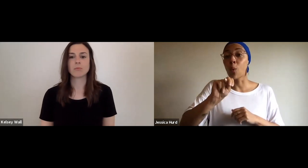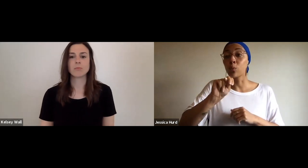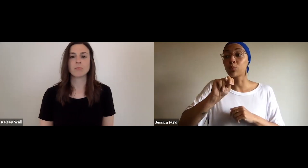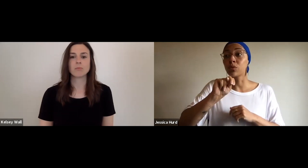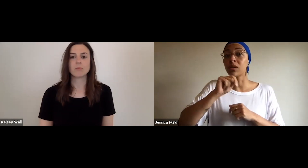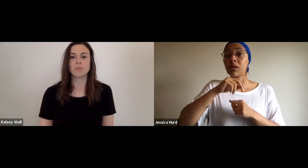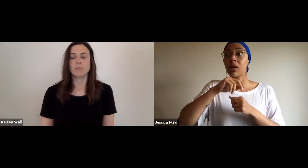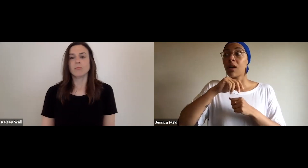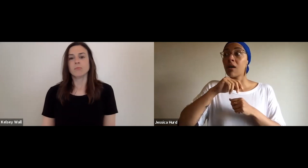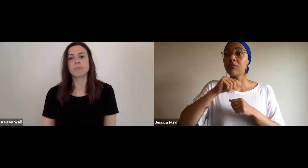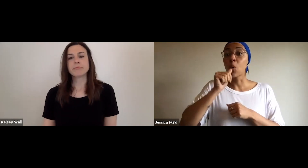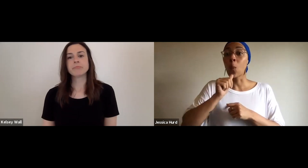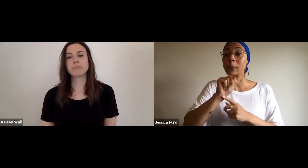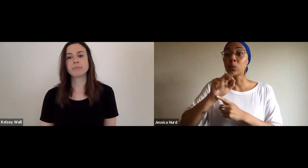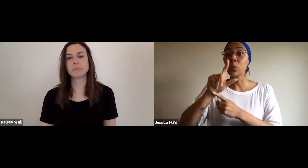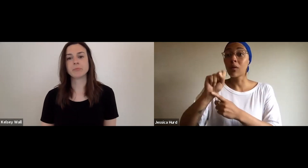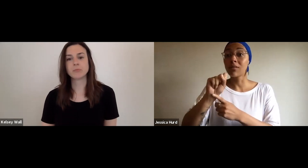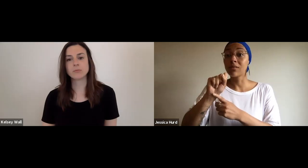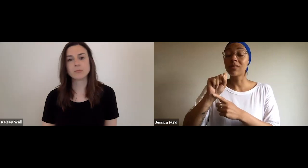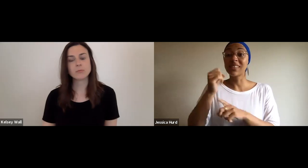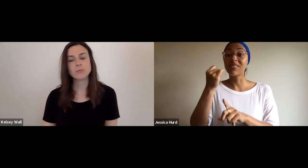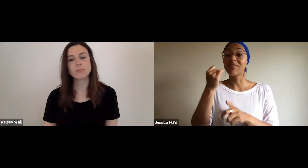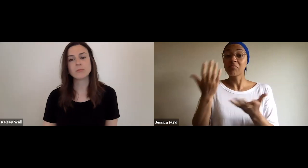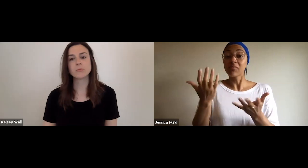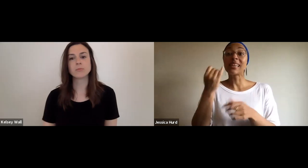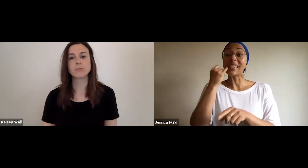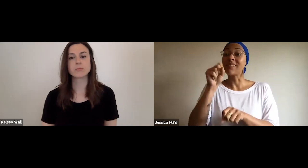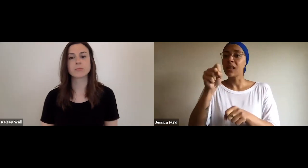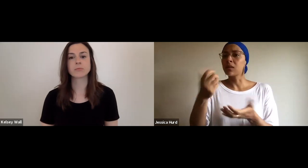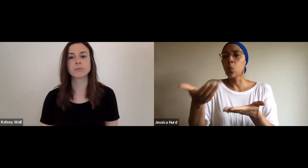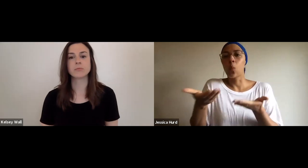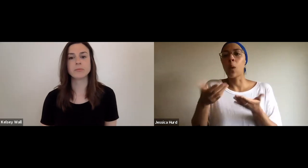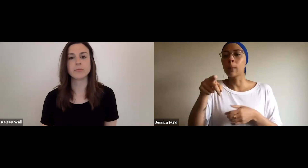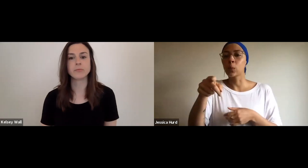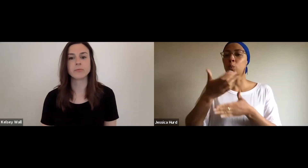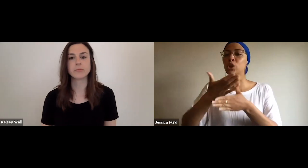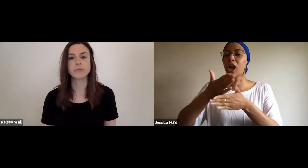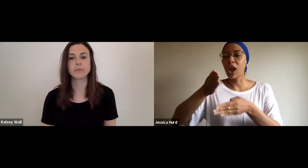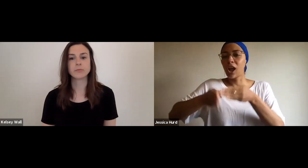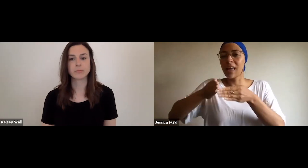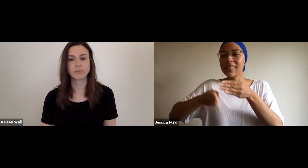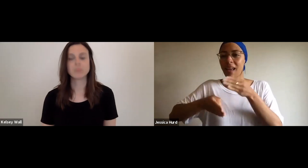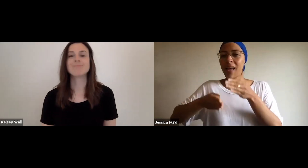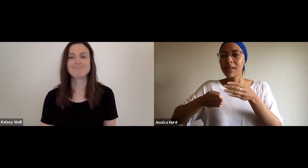Identify your own coping mechanisms and your own strategies. Maybe you already have some in place,